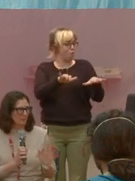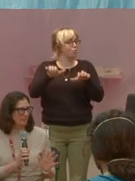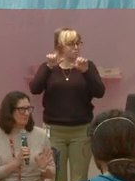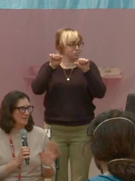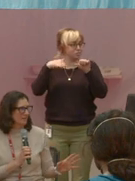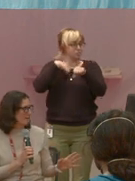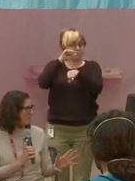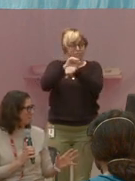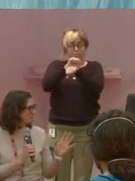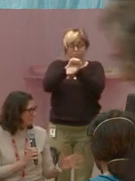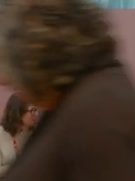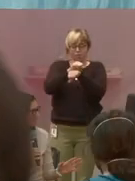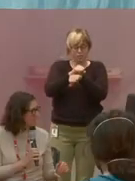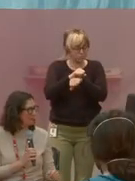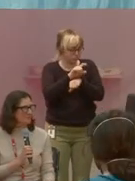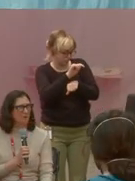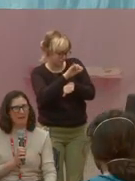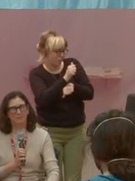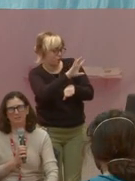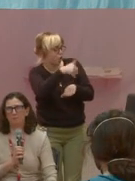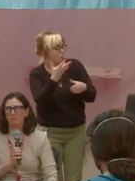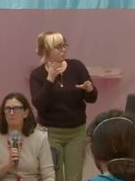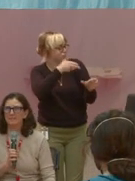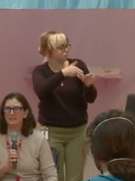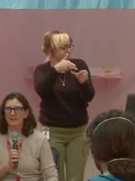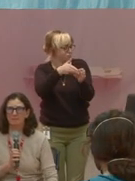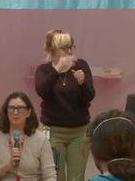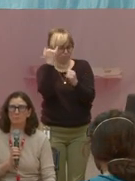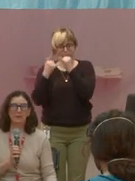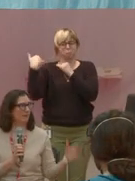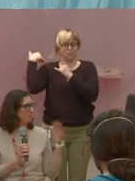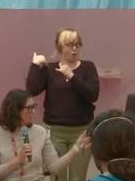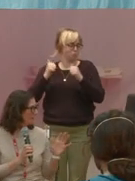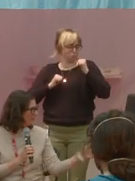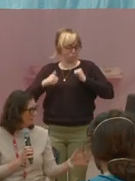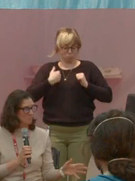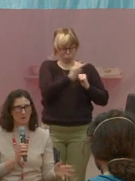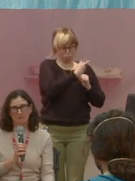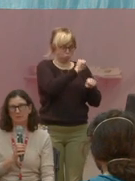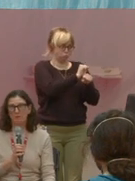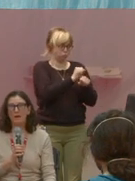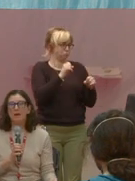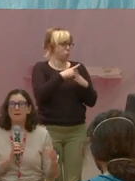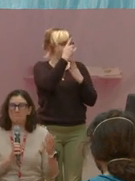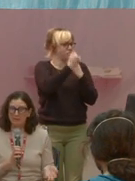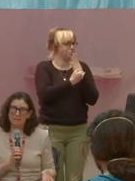working with Taka Yamamoto on all his collaborators on Opacity of Performance. And we have been working on this project for many